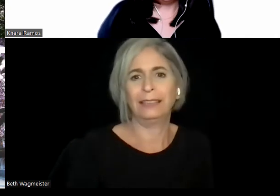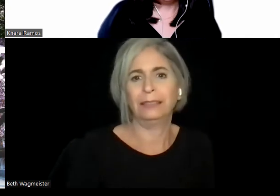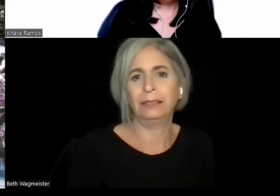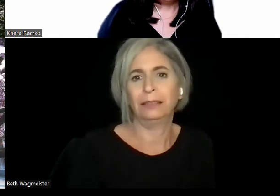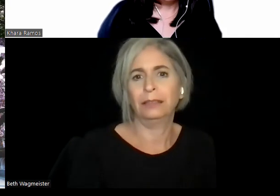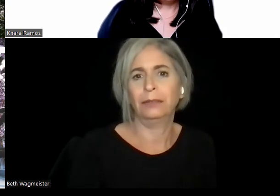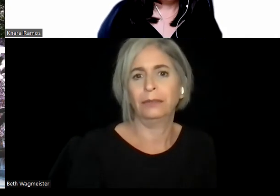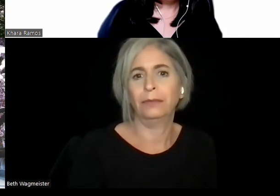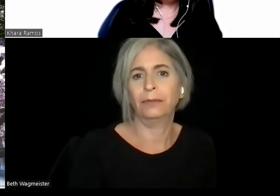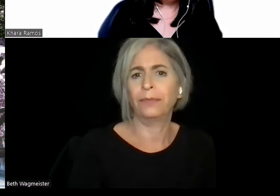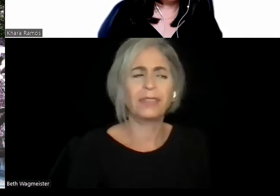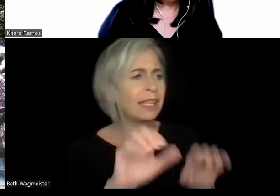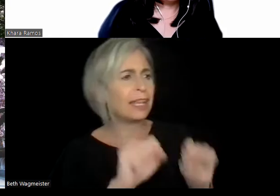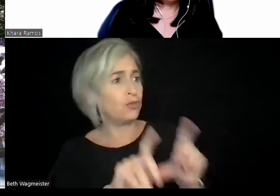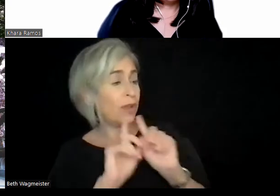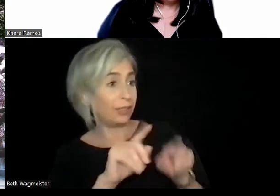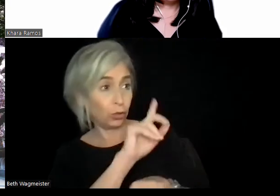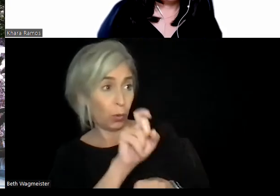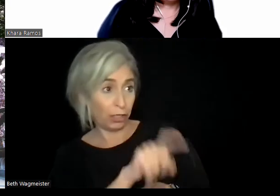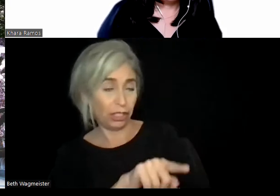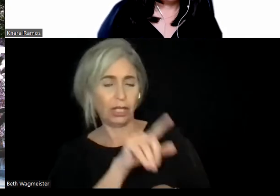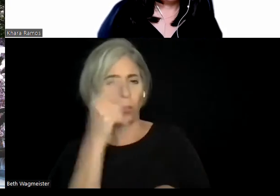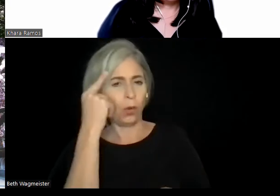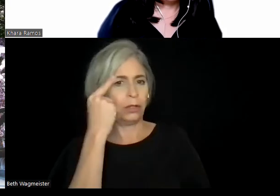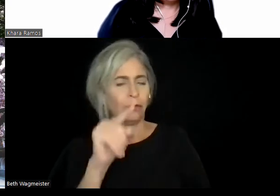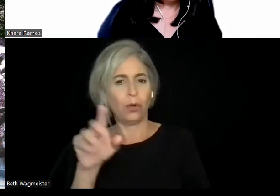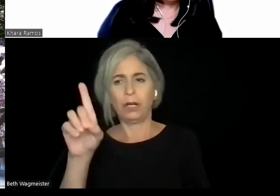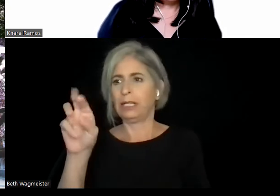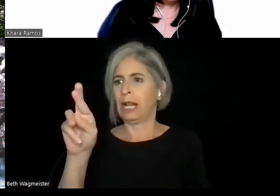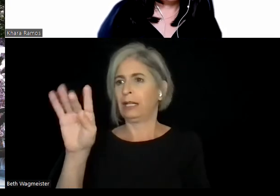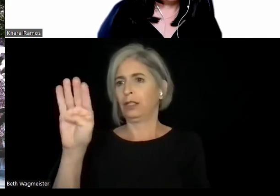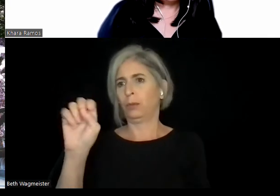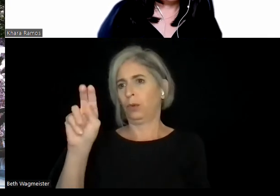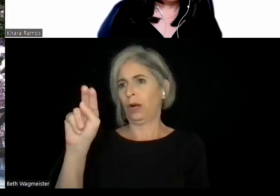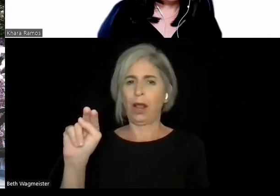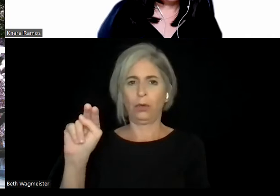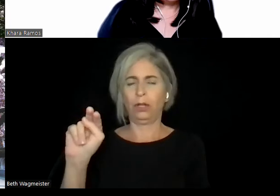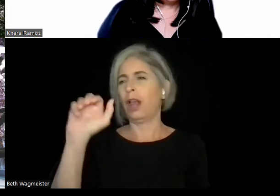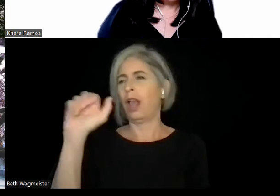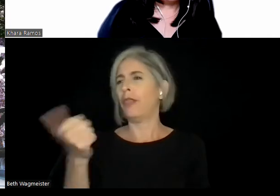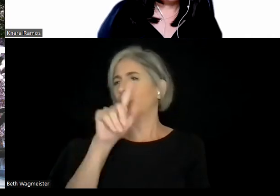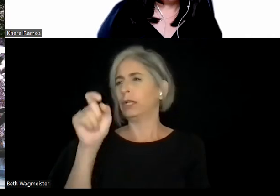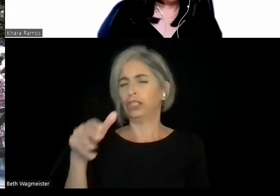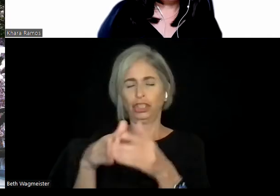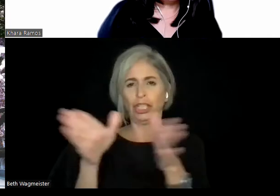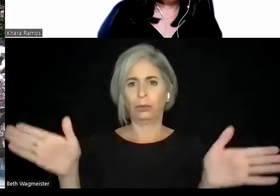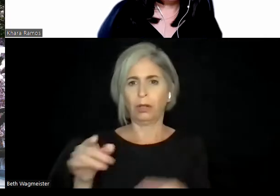We're getting some questions. You and I were in sync. >> KHARA RAMOS: Exactly. Can you -- can you answer some of these questions,